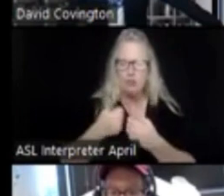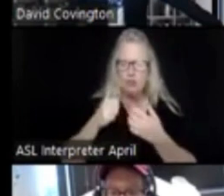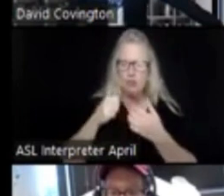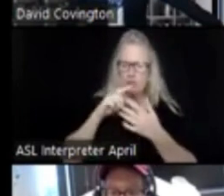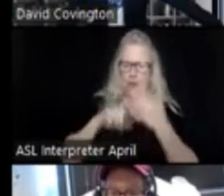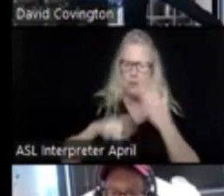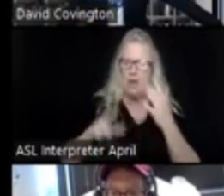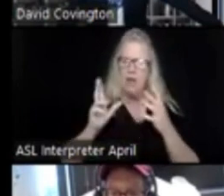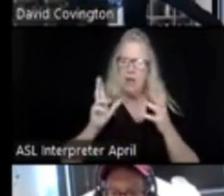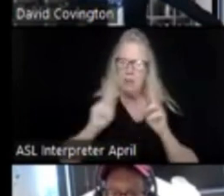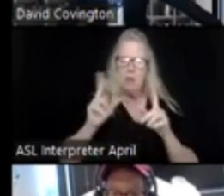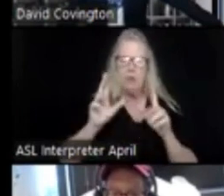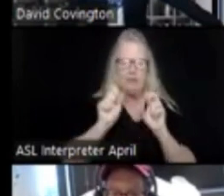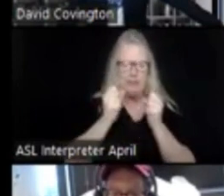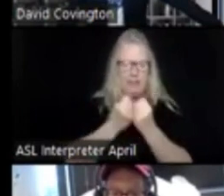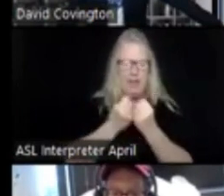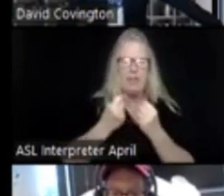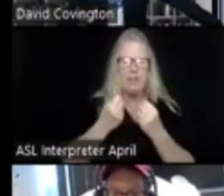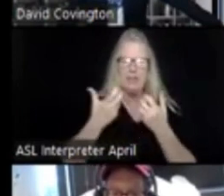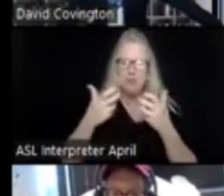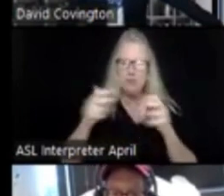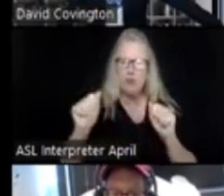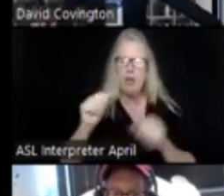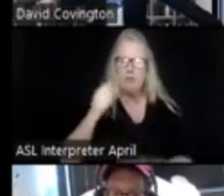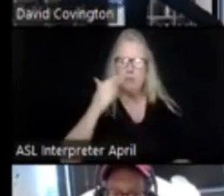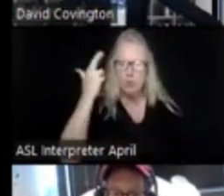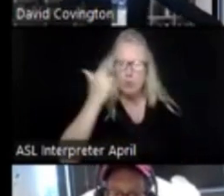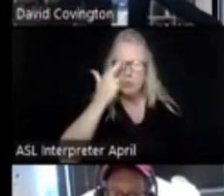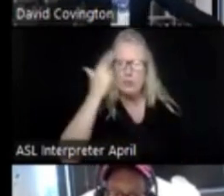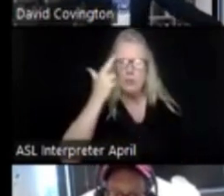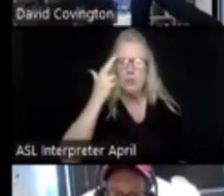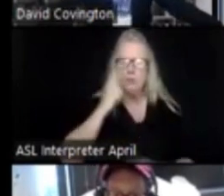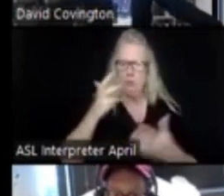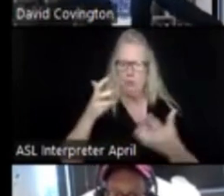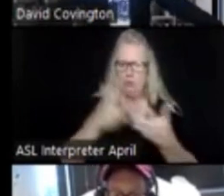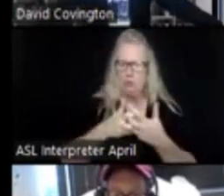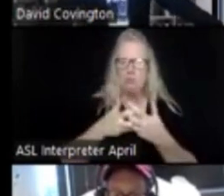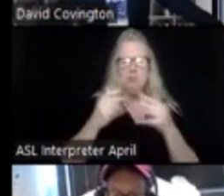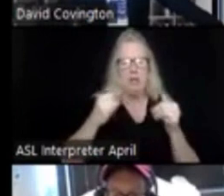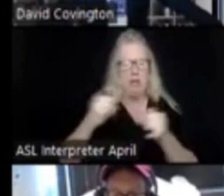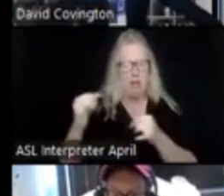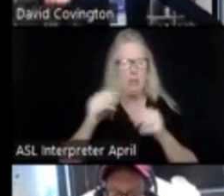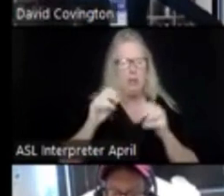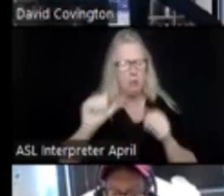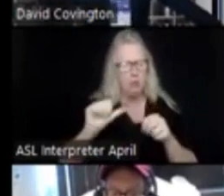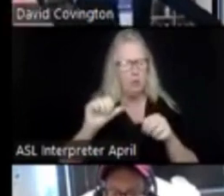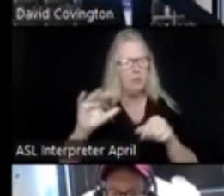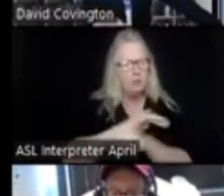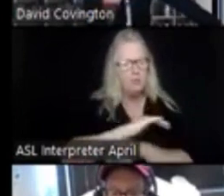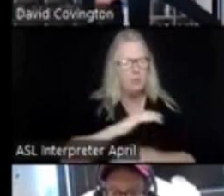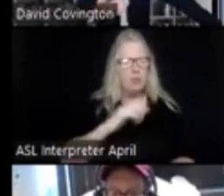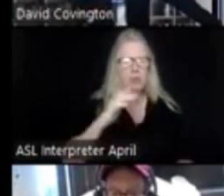SOCIETY CAN MAKE REASONABLE ACCOMMODATIONS FOR SO INDIVIDUALS CAN LIVE FULLY.